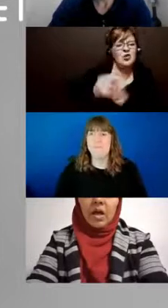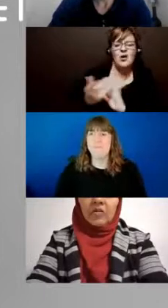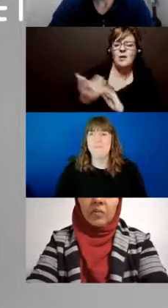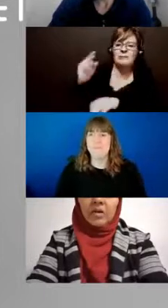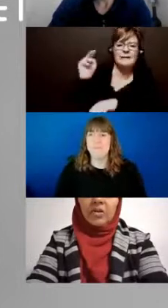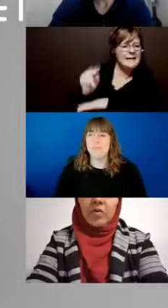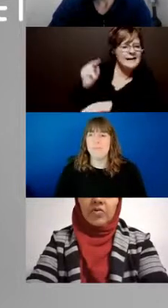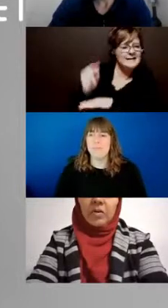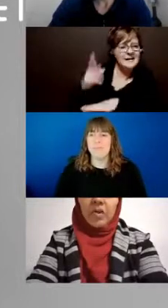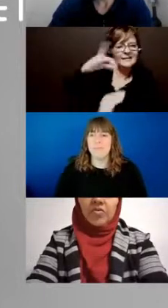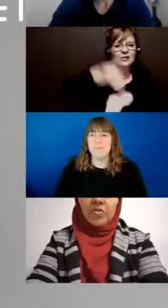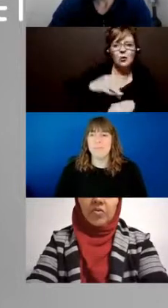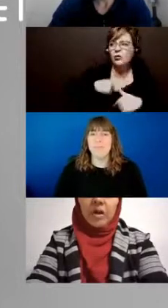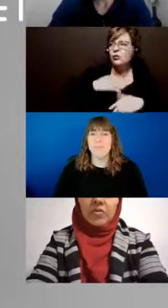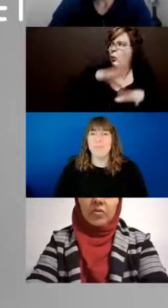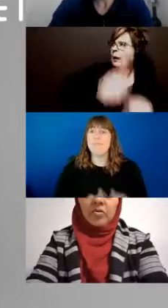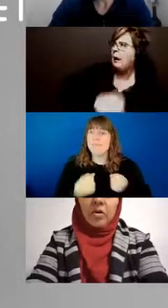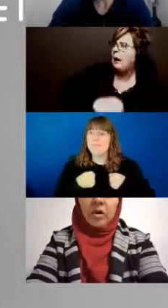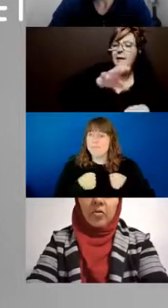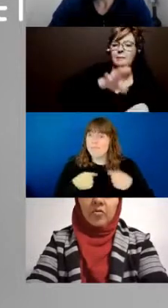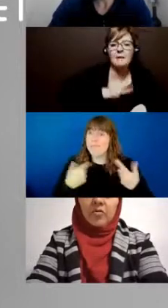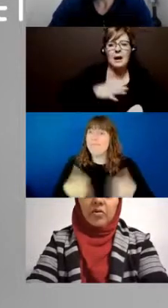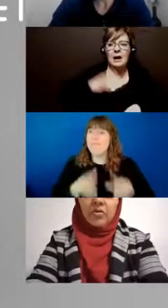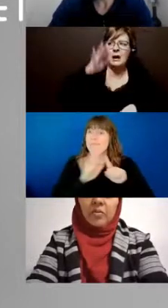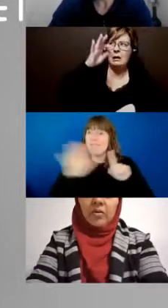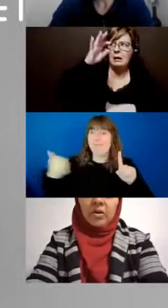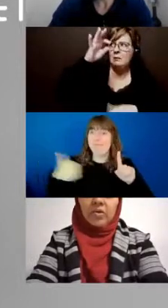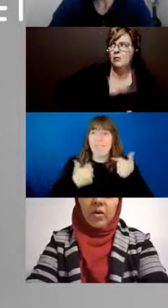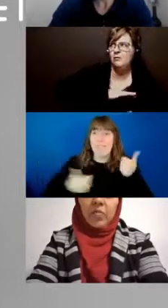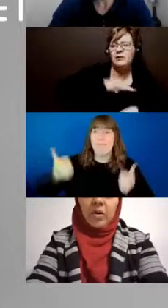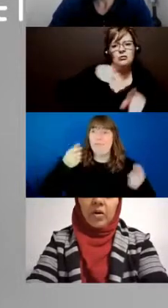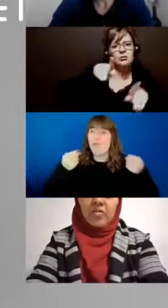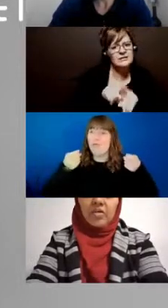i speak to you as the national director of disability without poverty